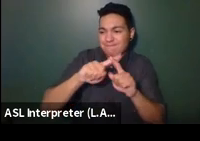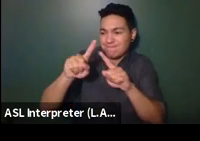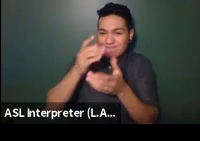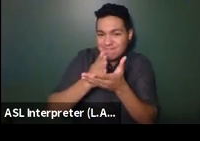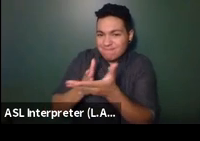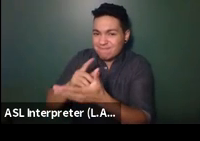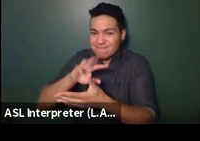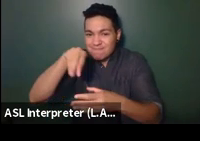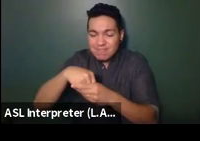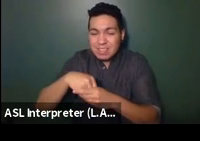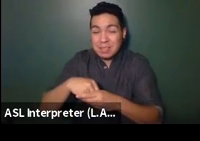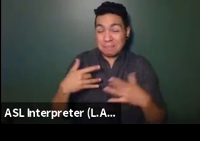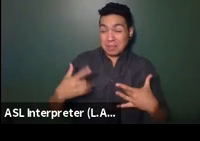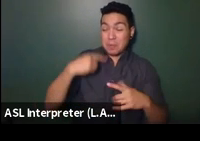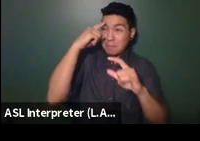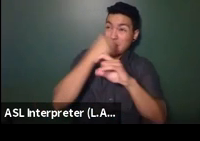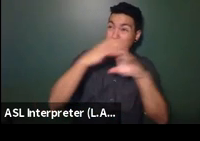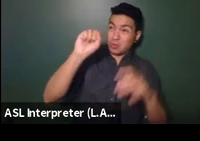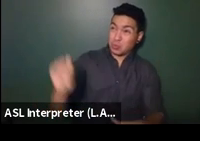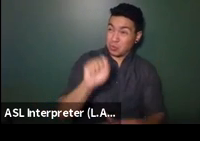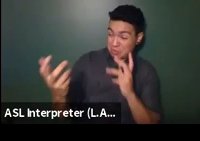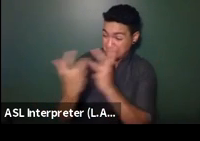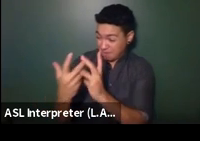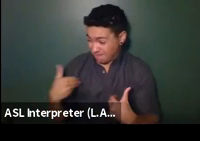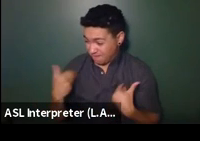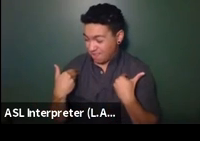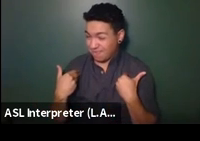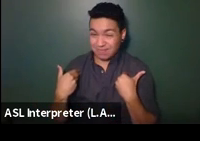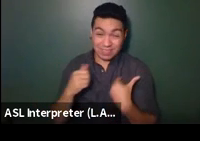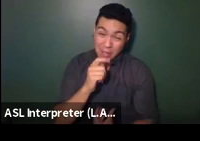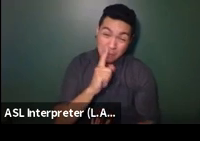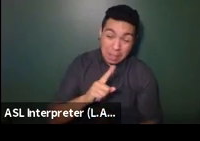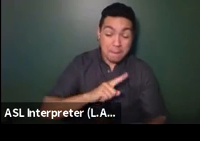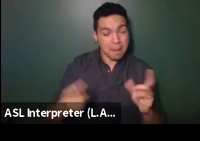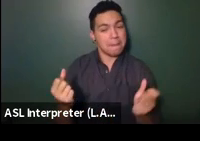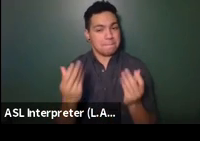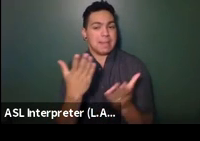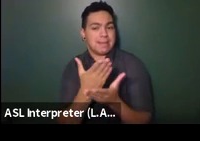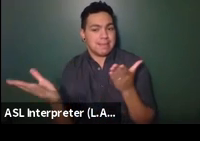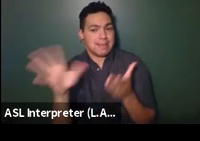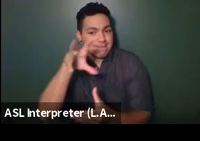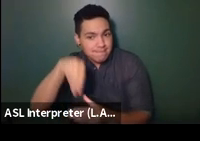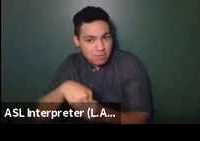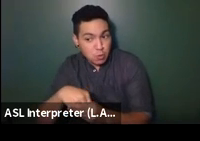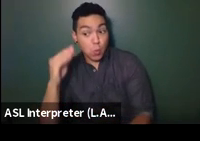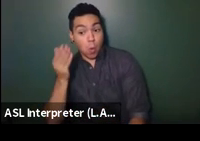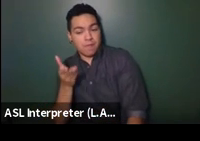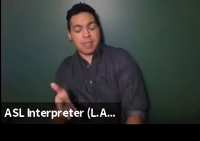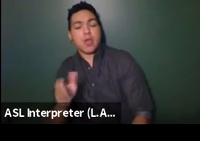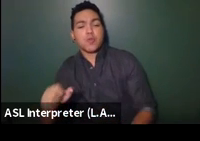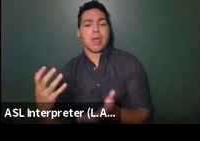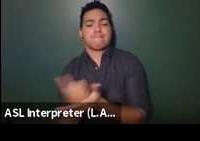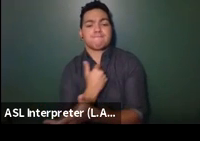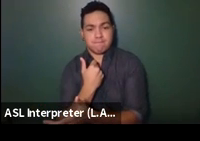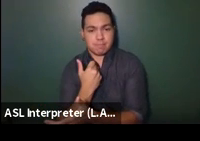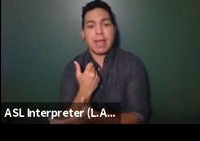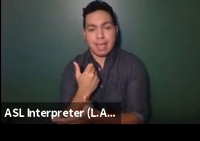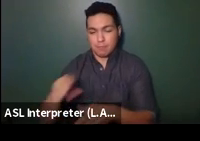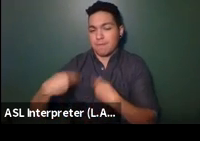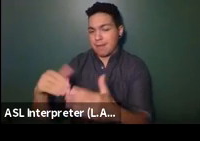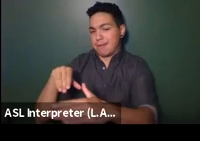ESD 189 - Amy Colburn: Often for littles. There are a lot of features that once you know they're there. They can be used and your little can still have access to the content.